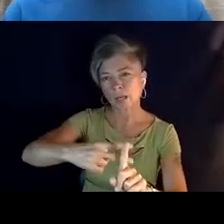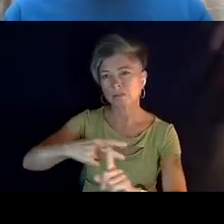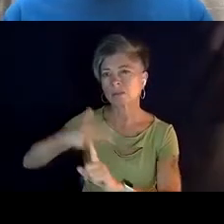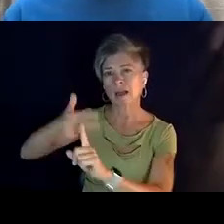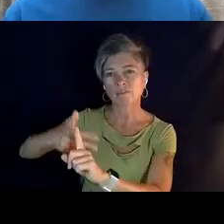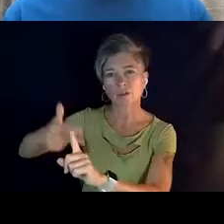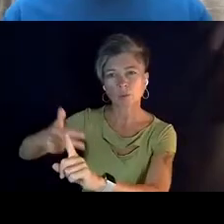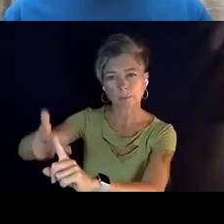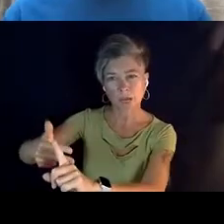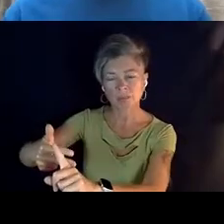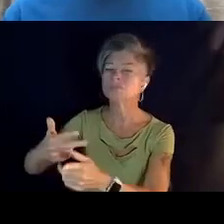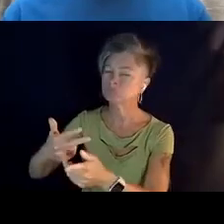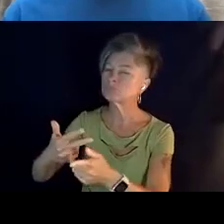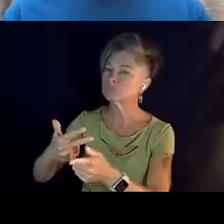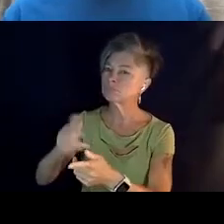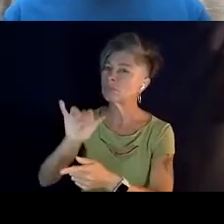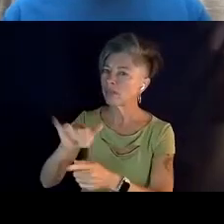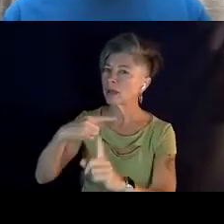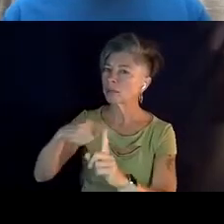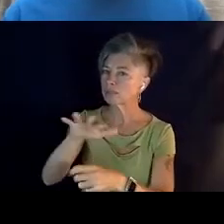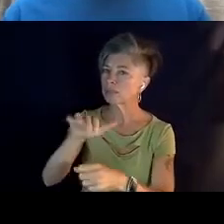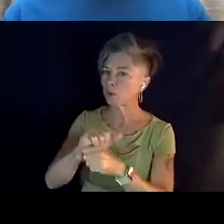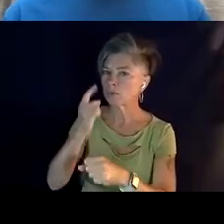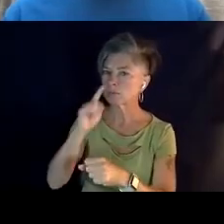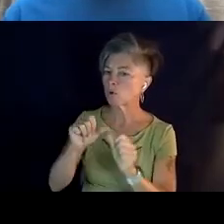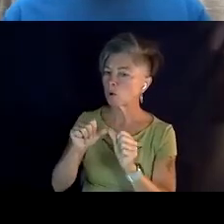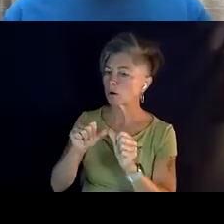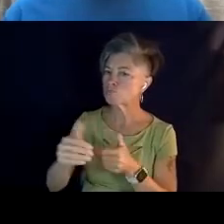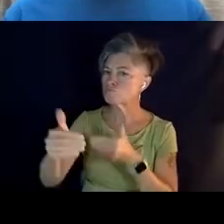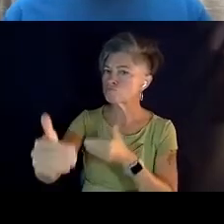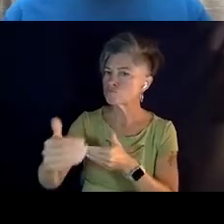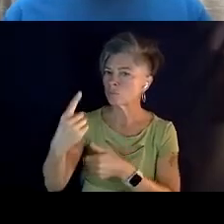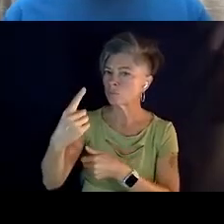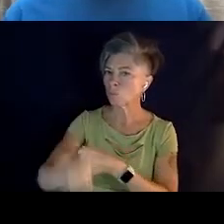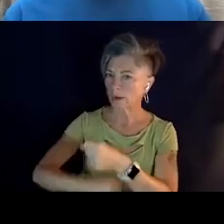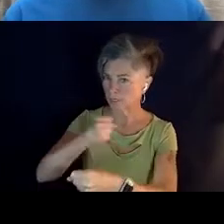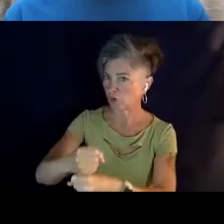for that first year. And again, it's to monitor things to make sure that everything is humming along